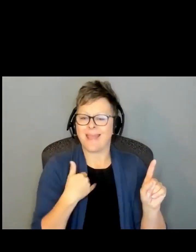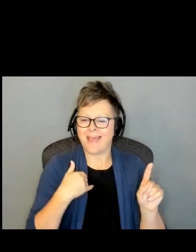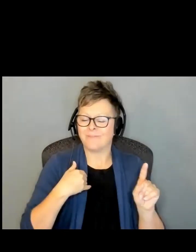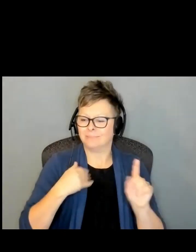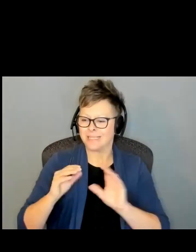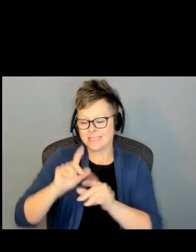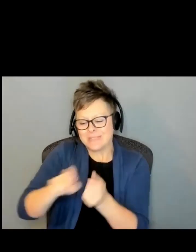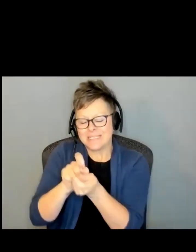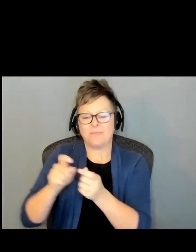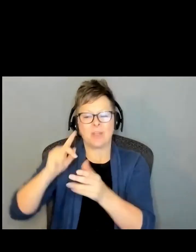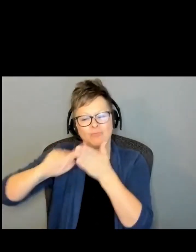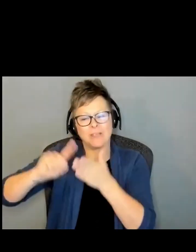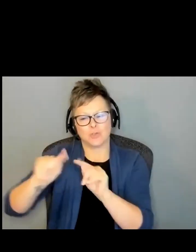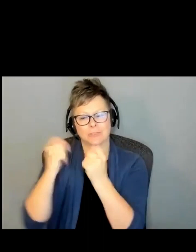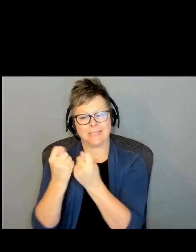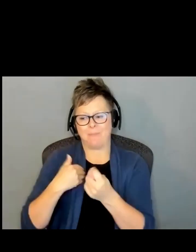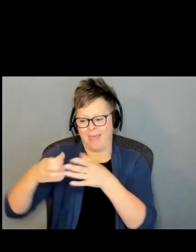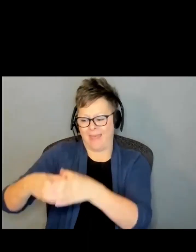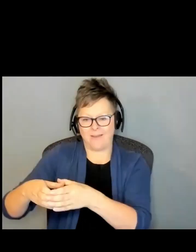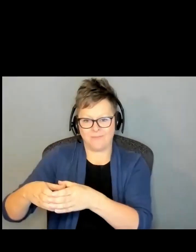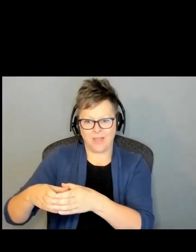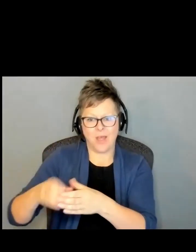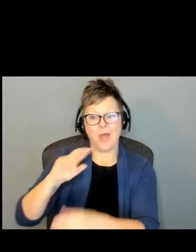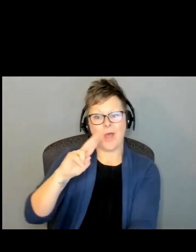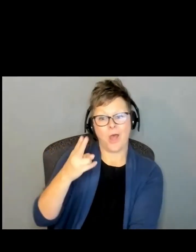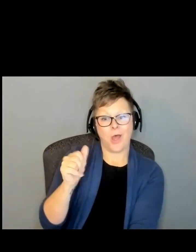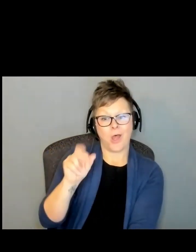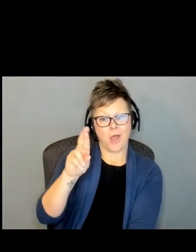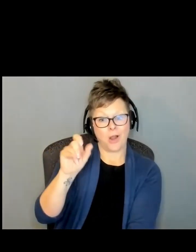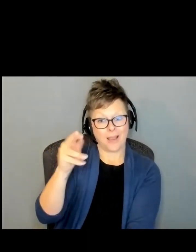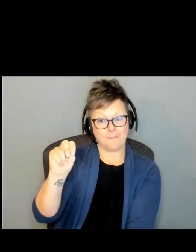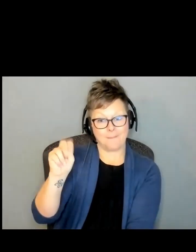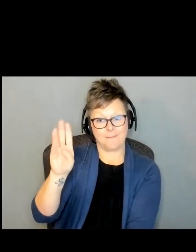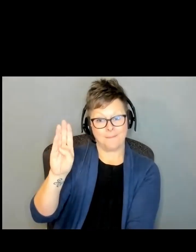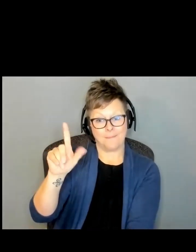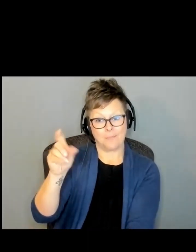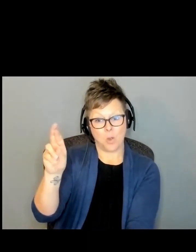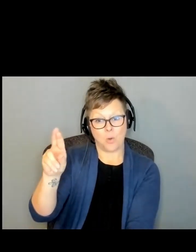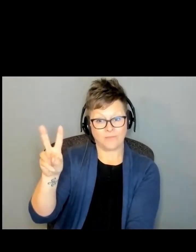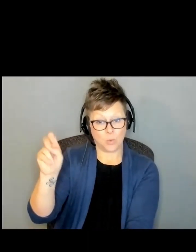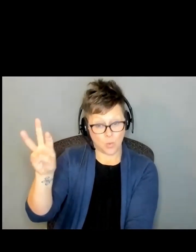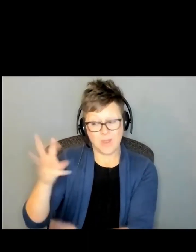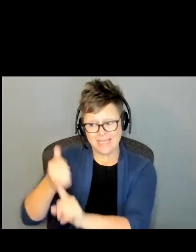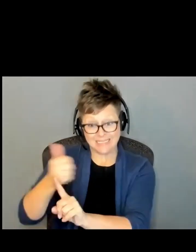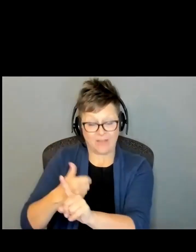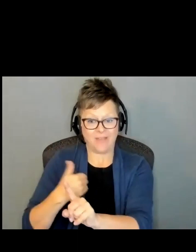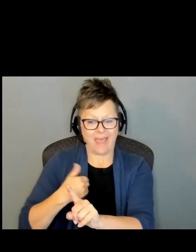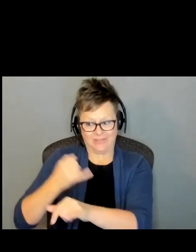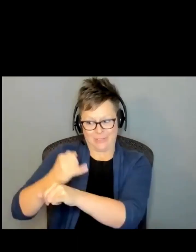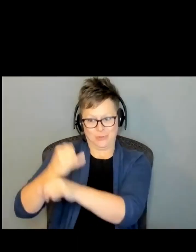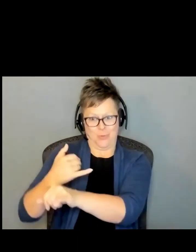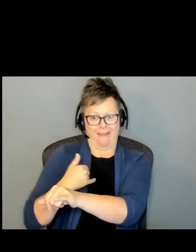I am proud to say that Holland Bloorview has a research Institute, and currently expanding